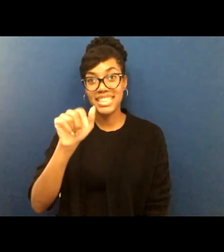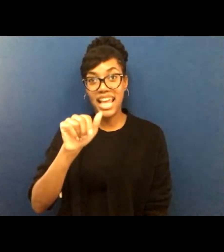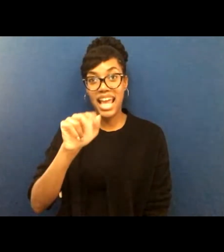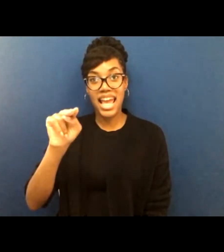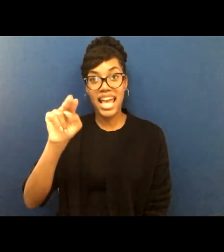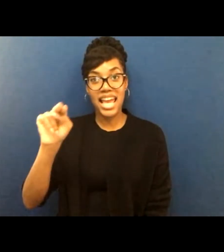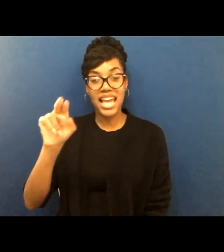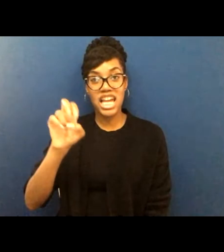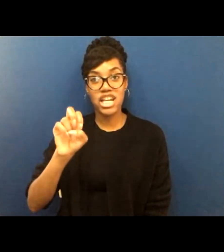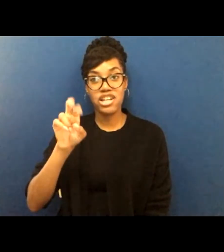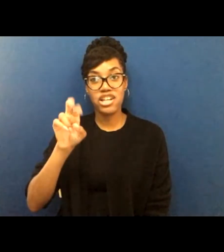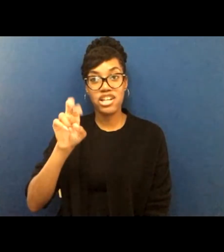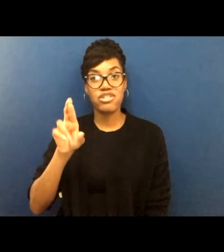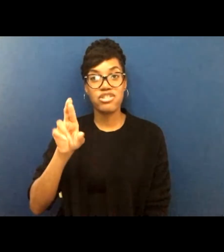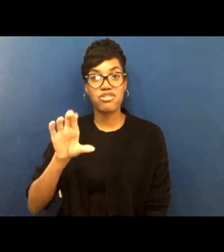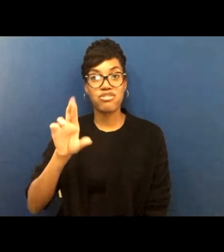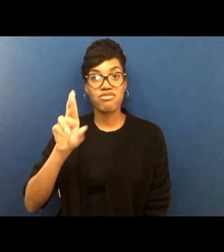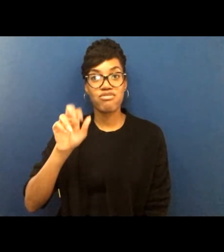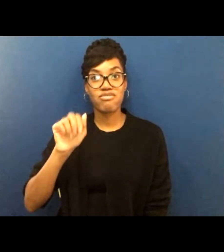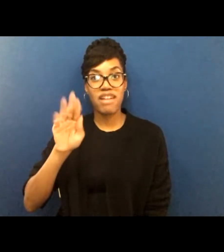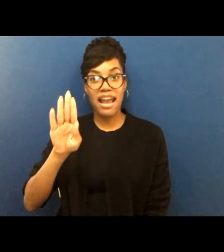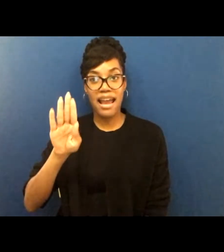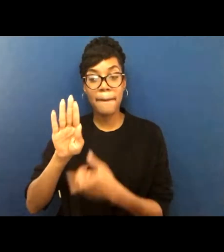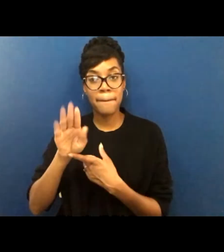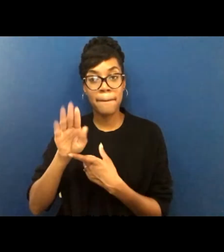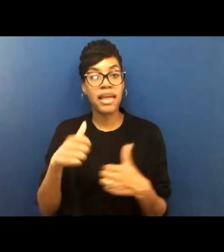Tanner crabs live in our waters right here around Kodiak.